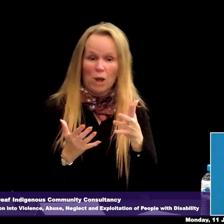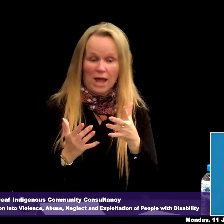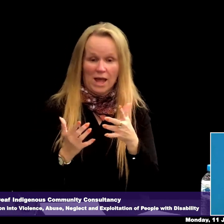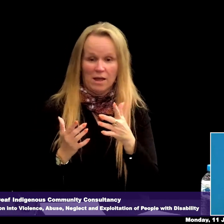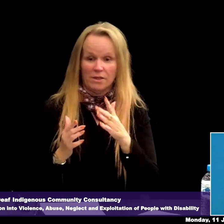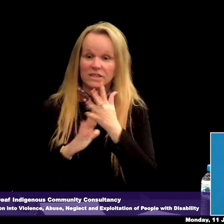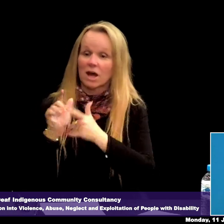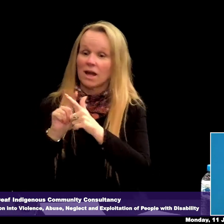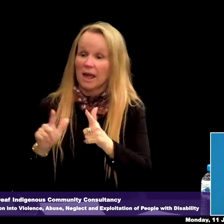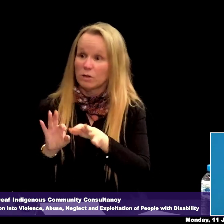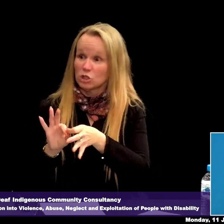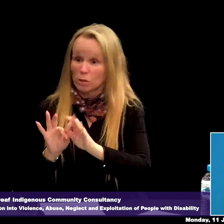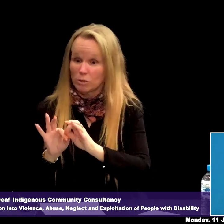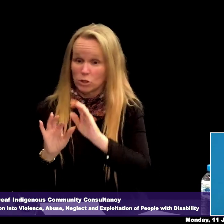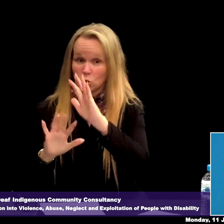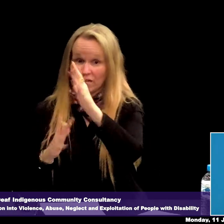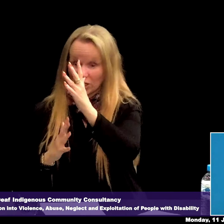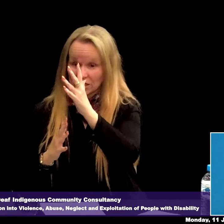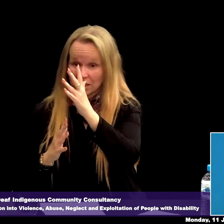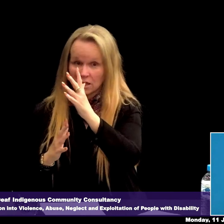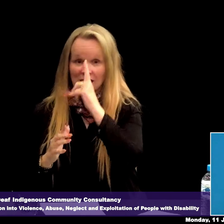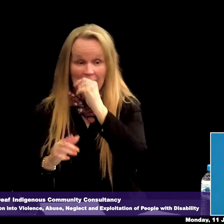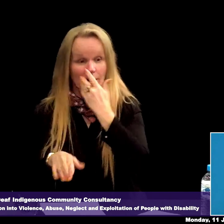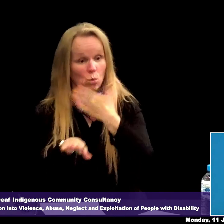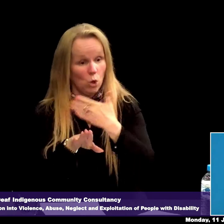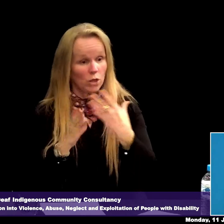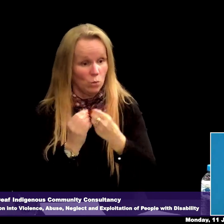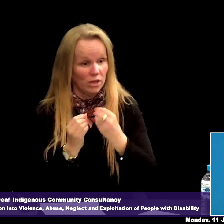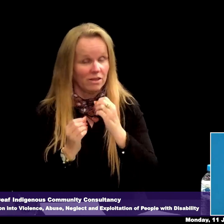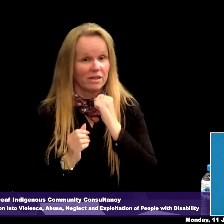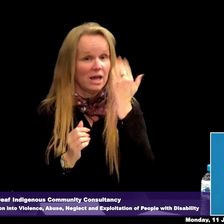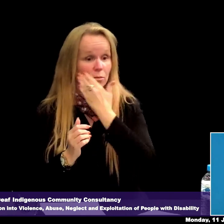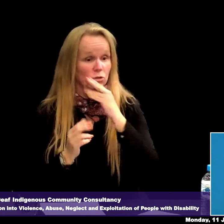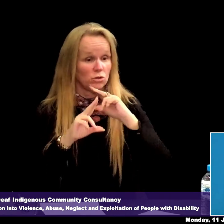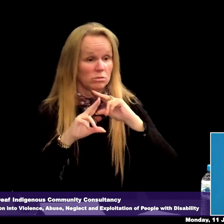I would start where sign language interpreters who have Auslan skills can work